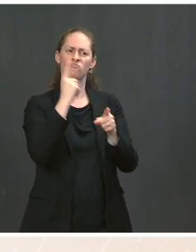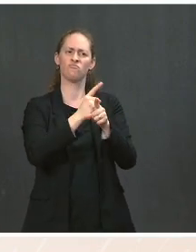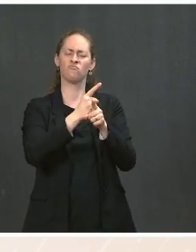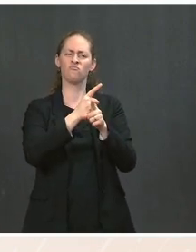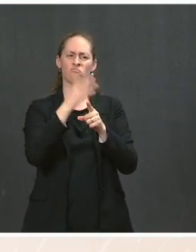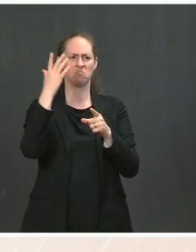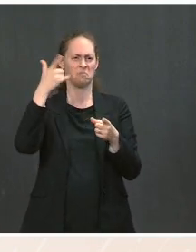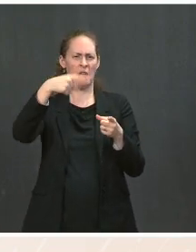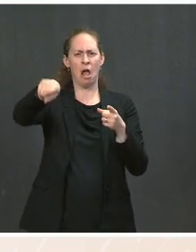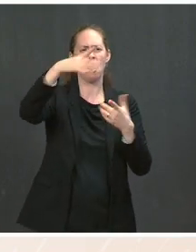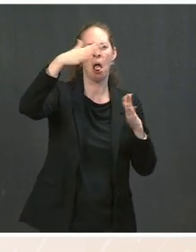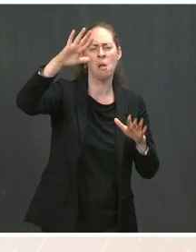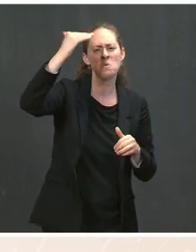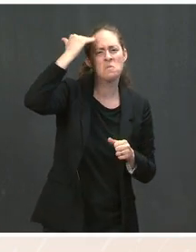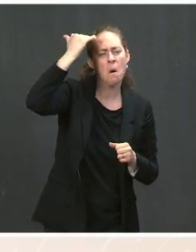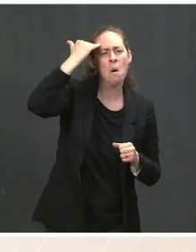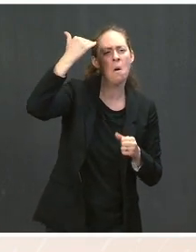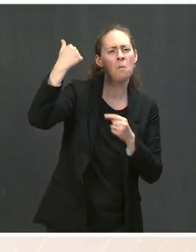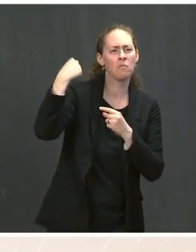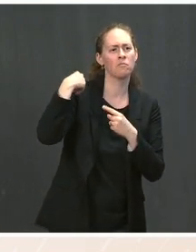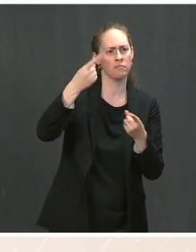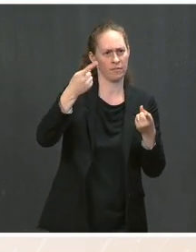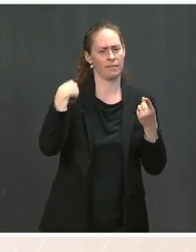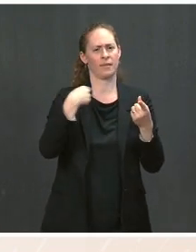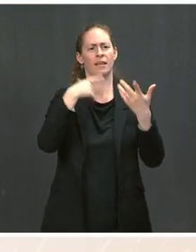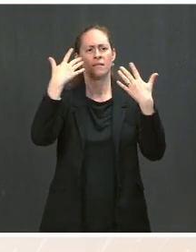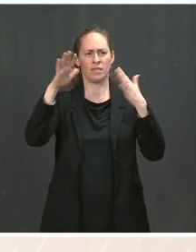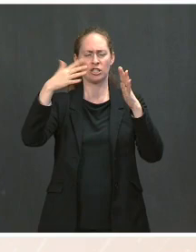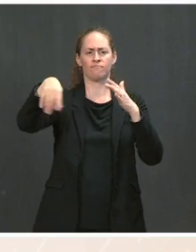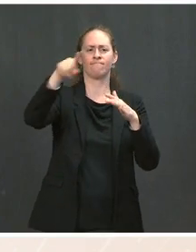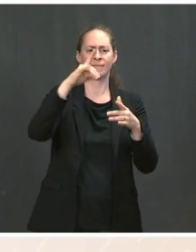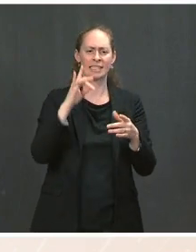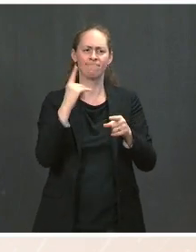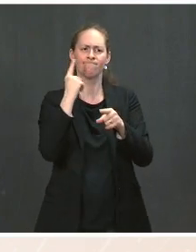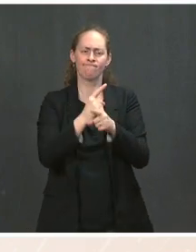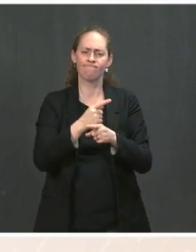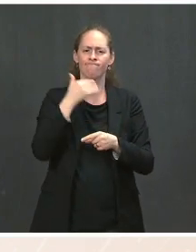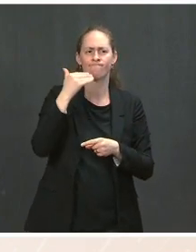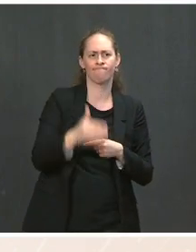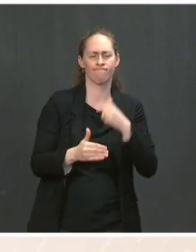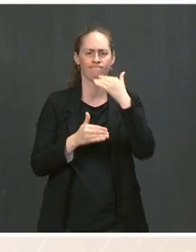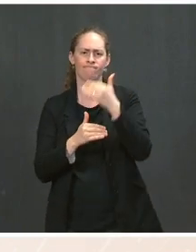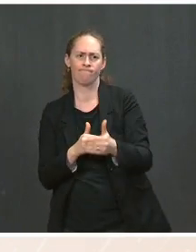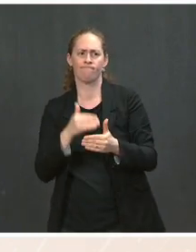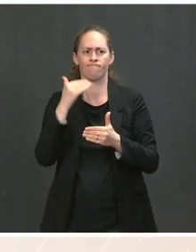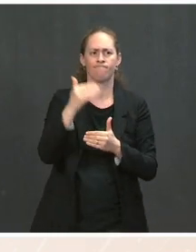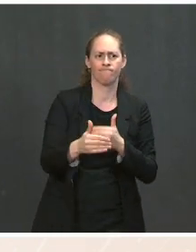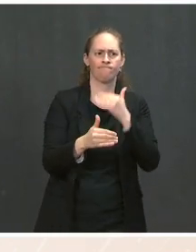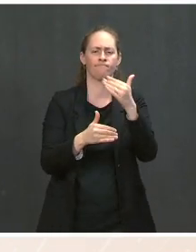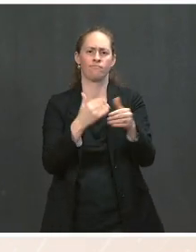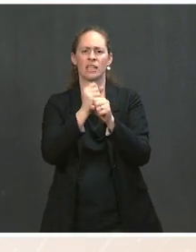that we -- that we g- -- that we did to give ourselves maximal -- maximum optionality, including the executive order